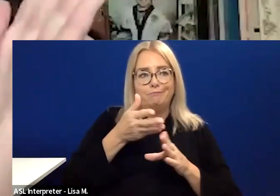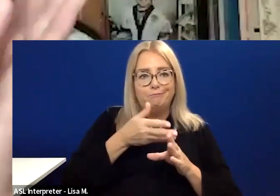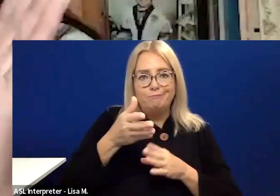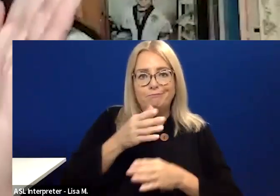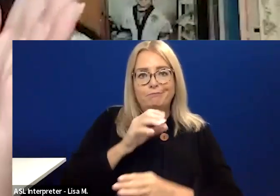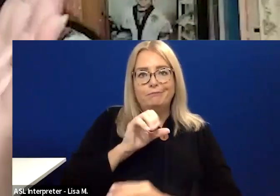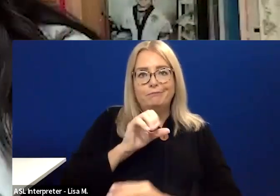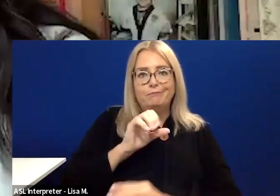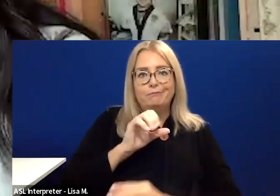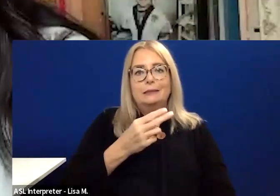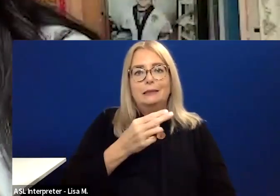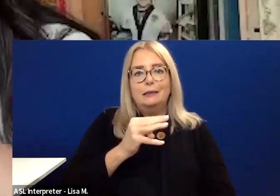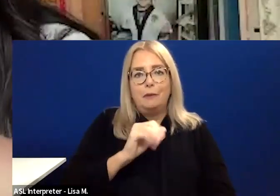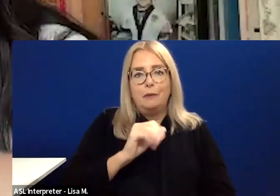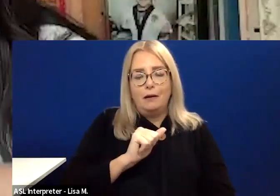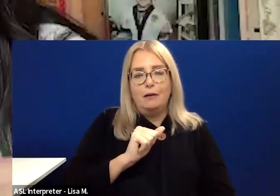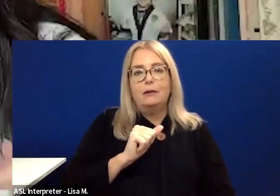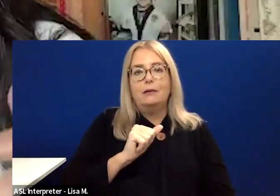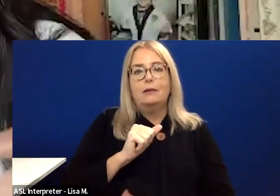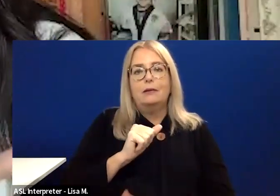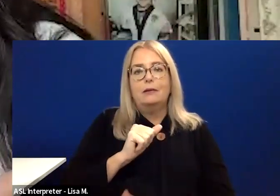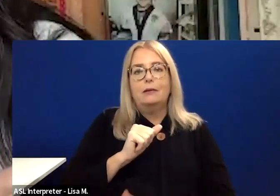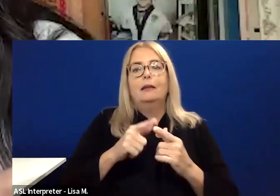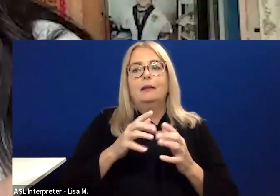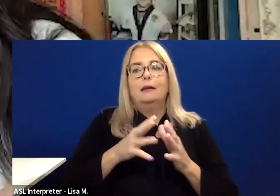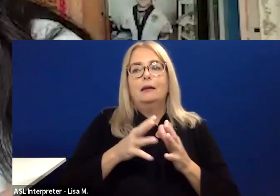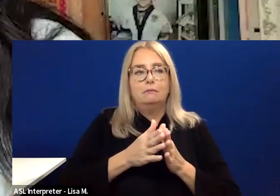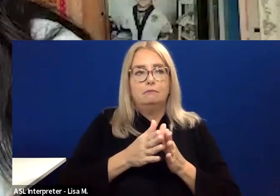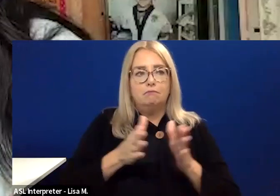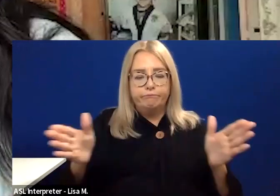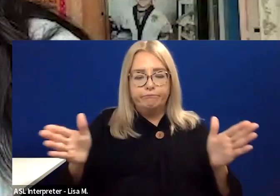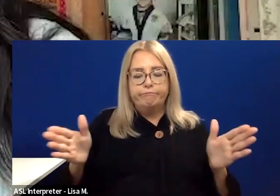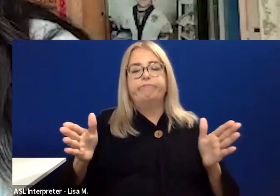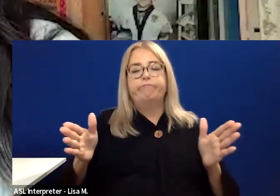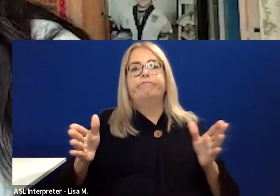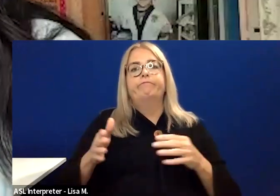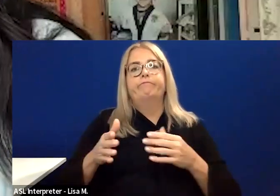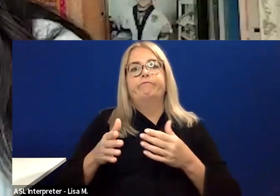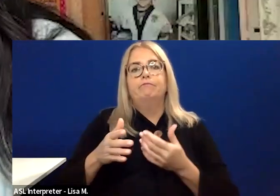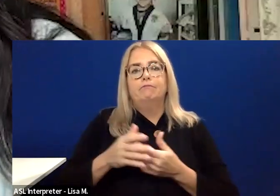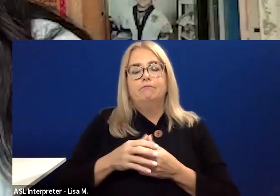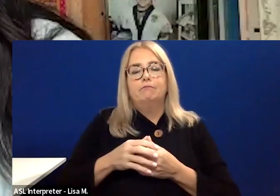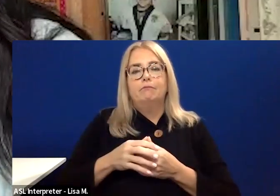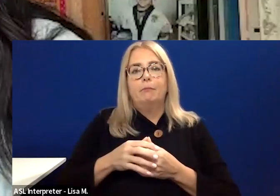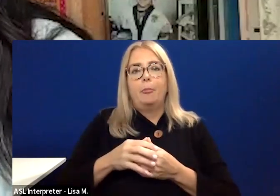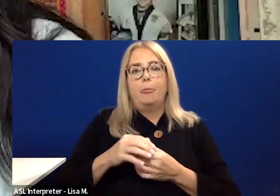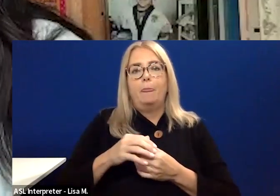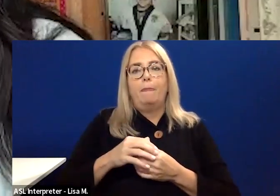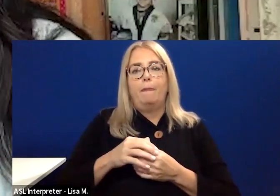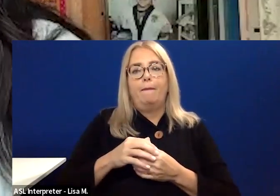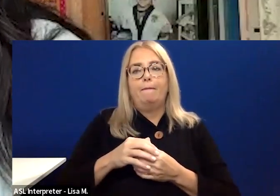to transfer the schema so he thinks about the I like the um he like it I like the image that